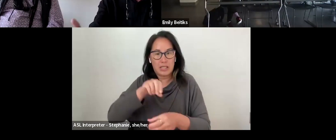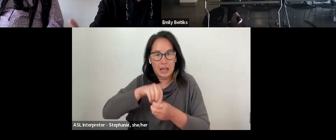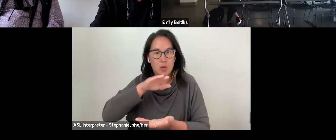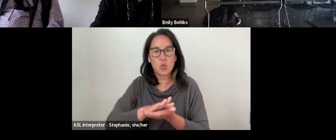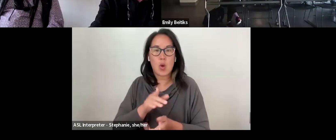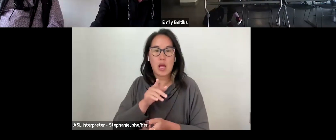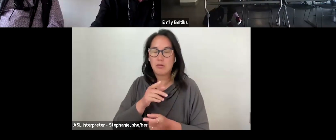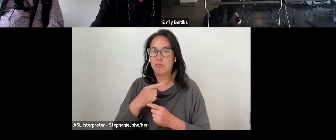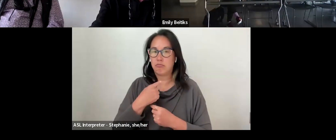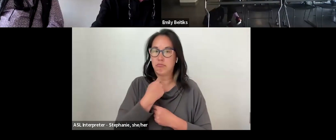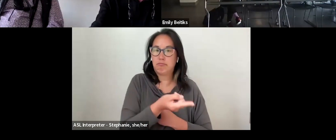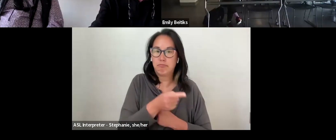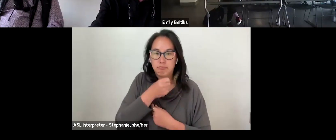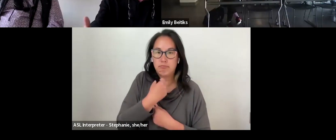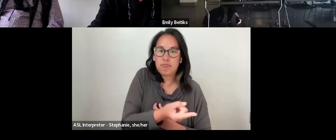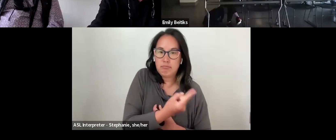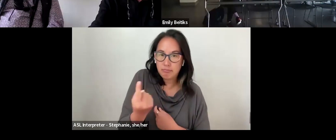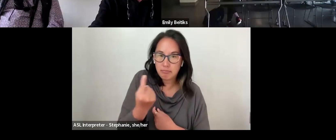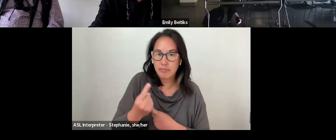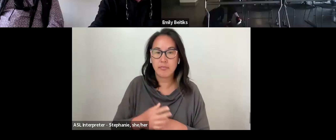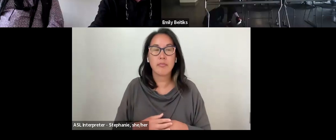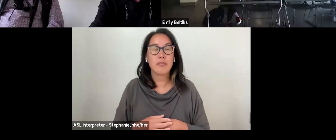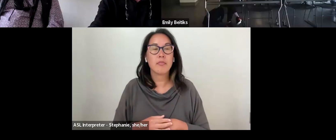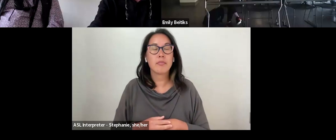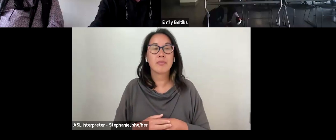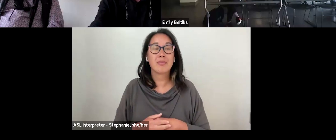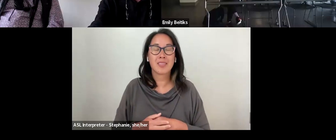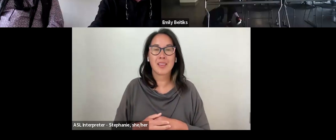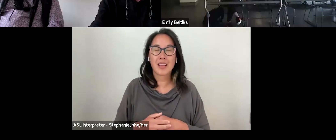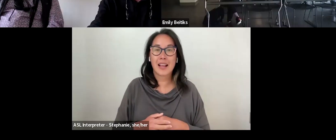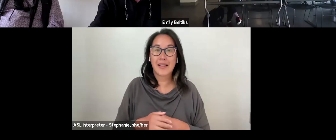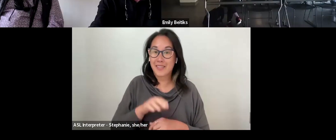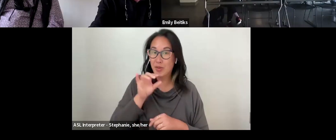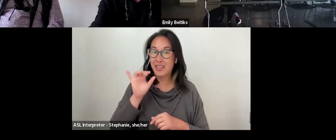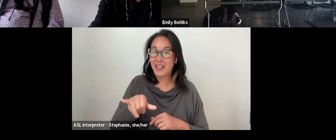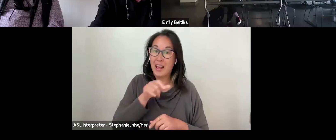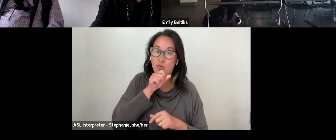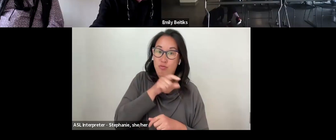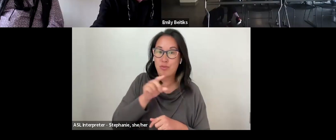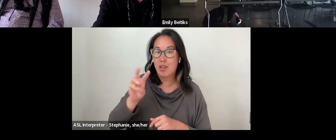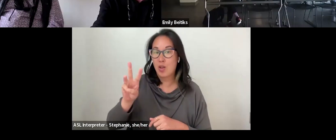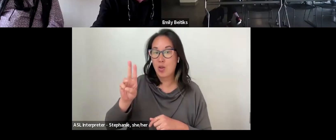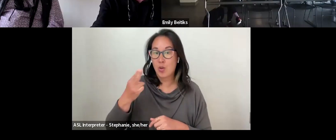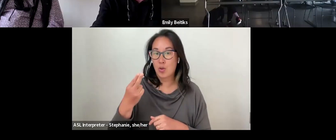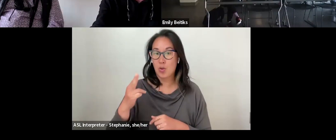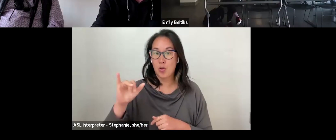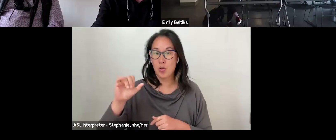And the cases where I could find that actually happened are the ones that I wrote about in the book.